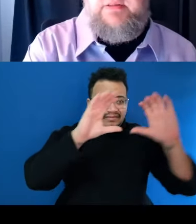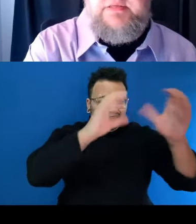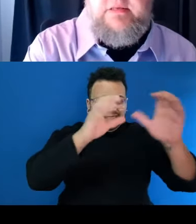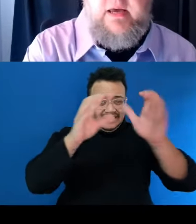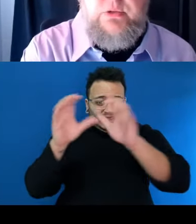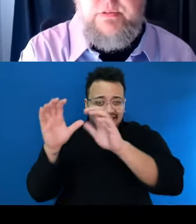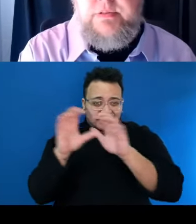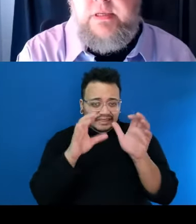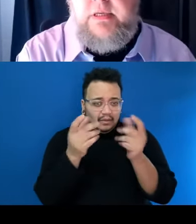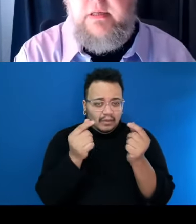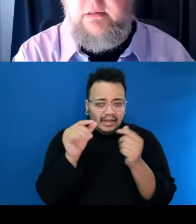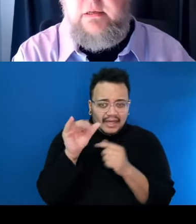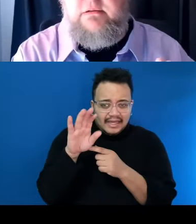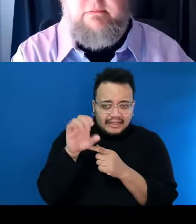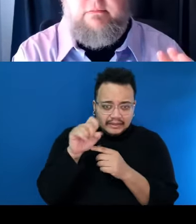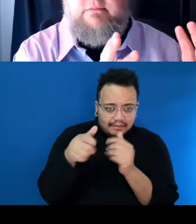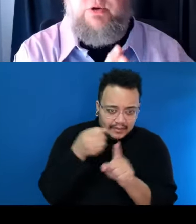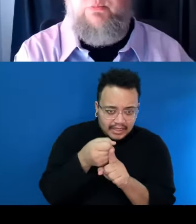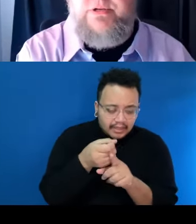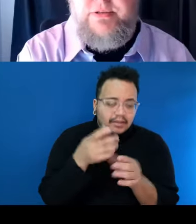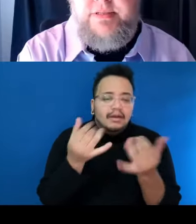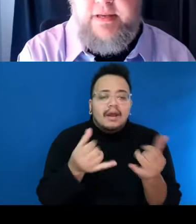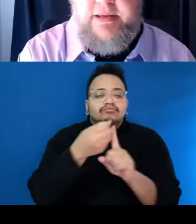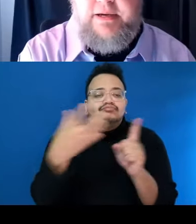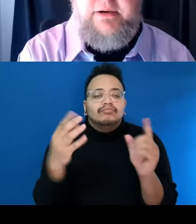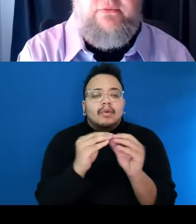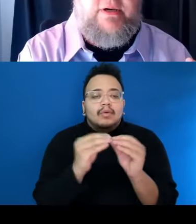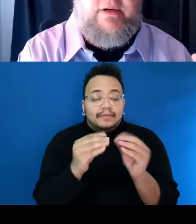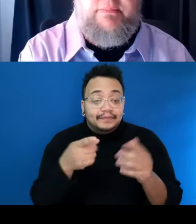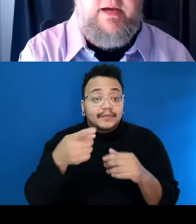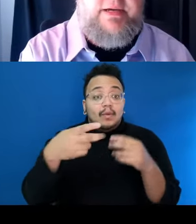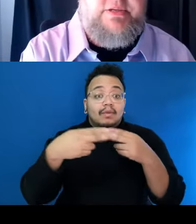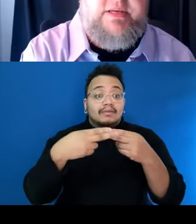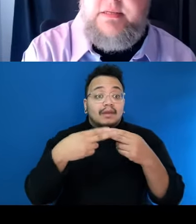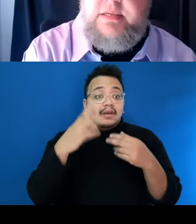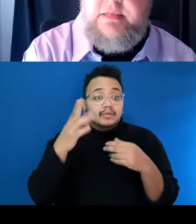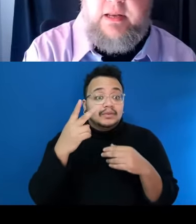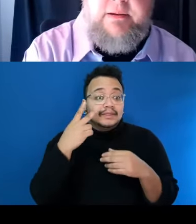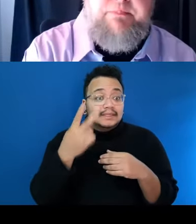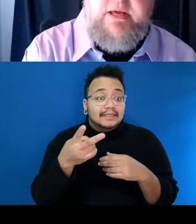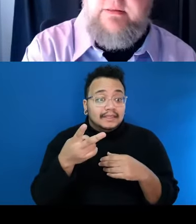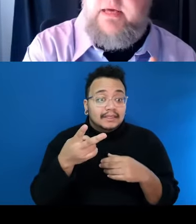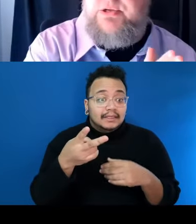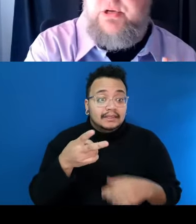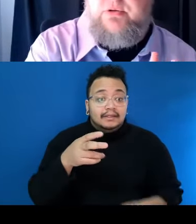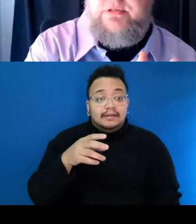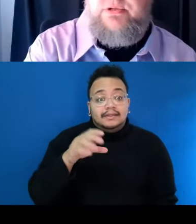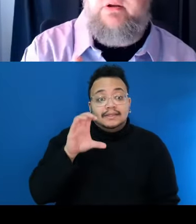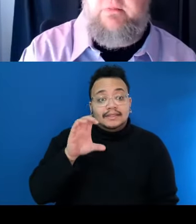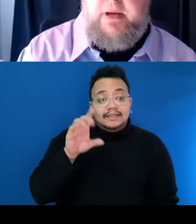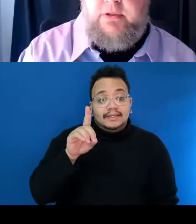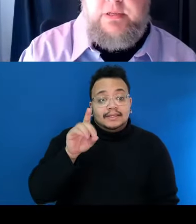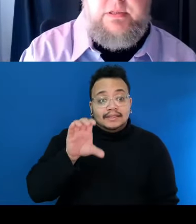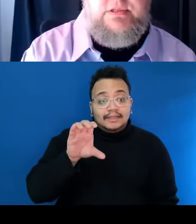And on the slide you will see the original study of the Kaiser CDC study that shows the general population,